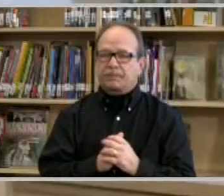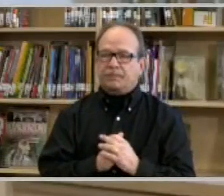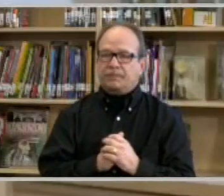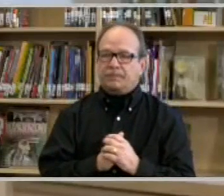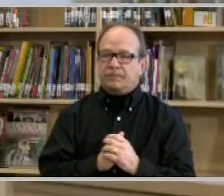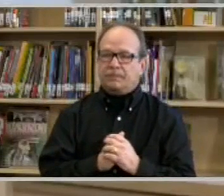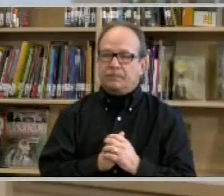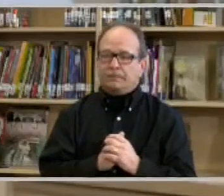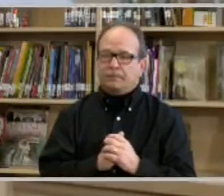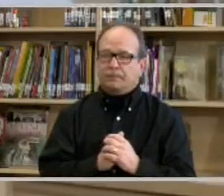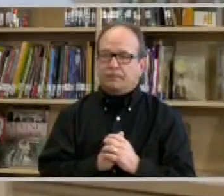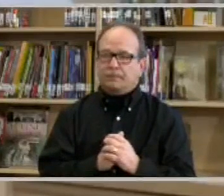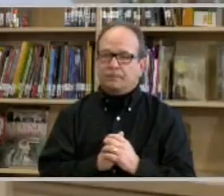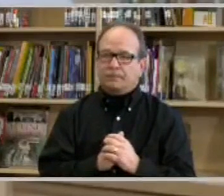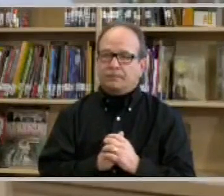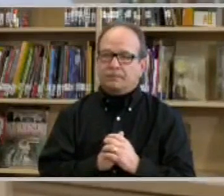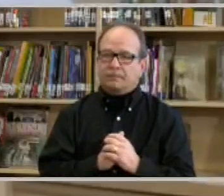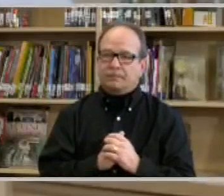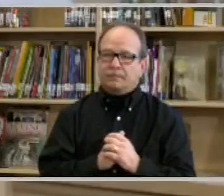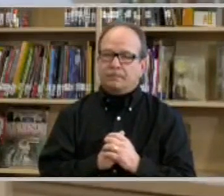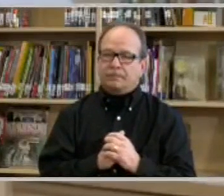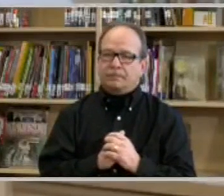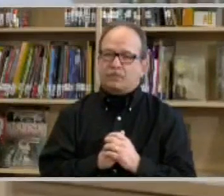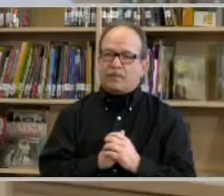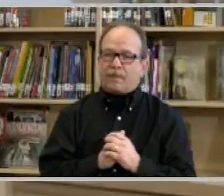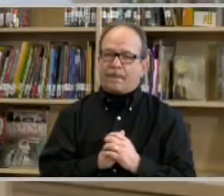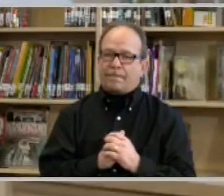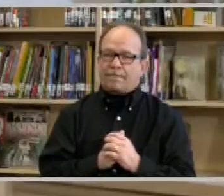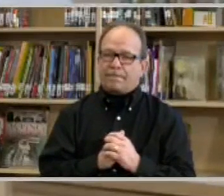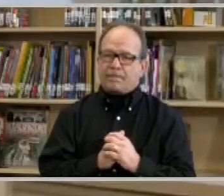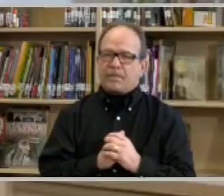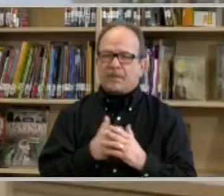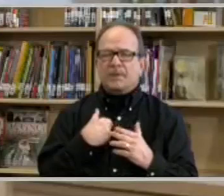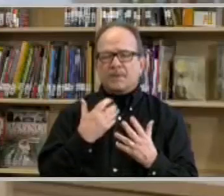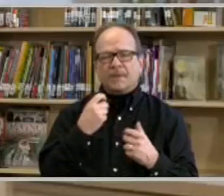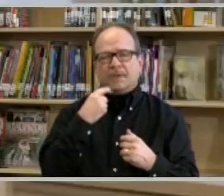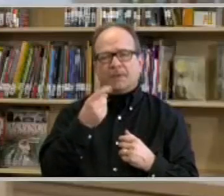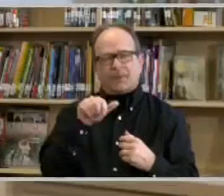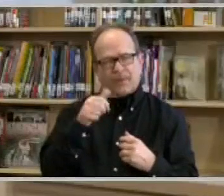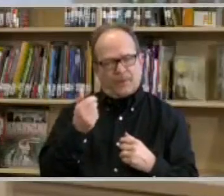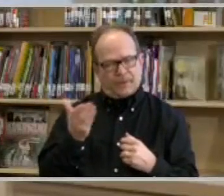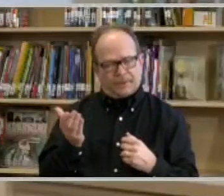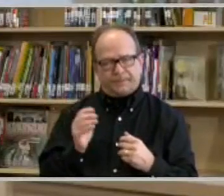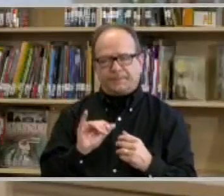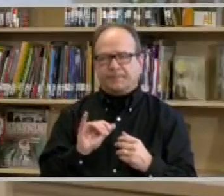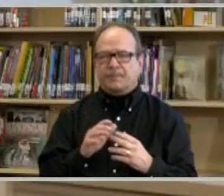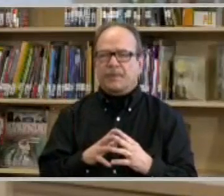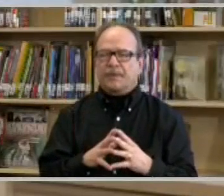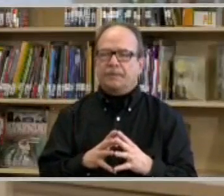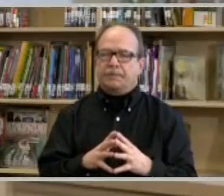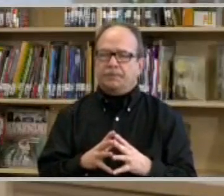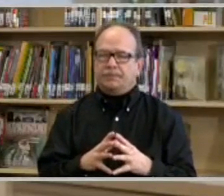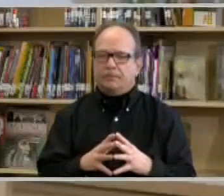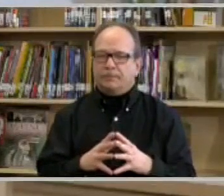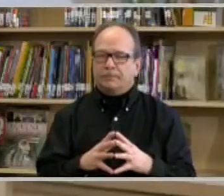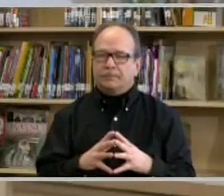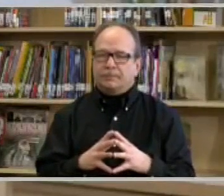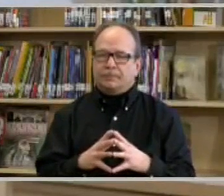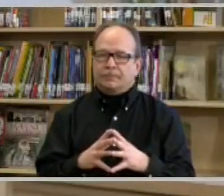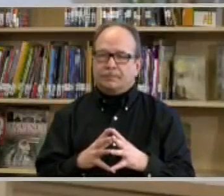AND IF WE CONTINUE THAT, THAT WILL BE EVEN BETTER.